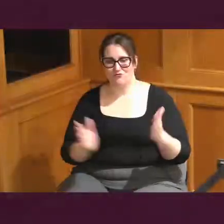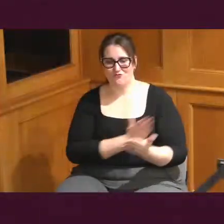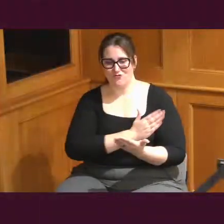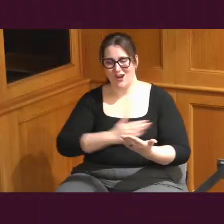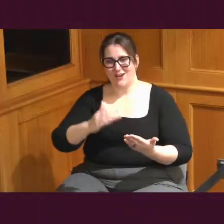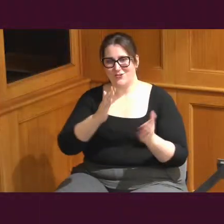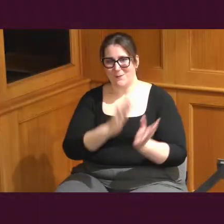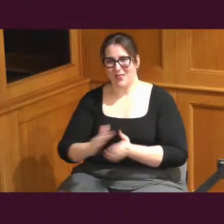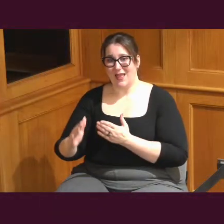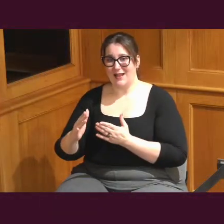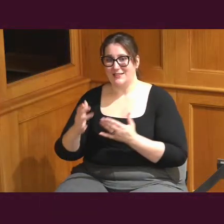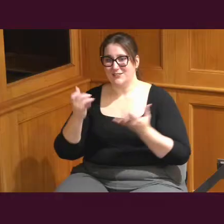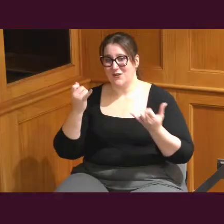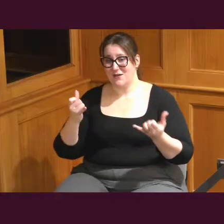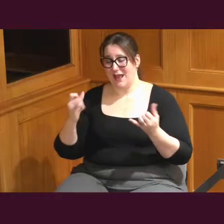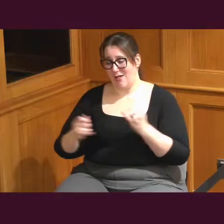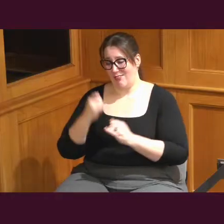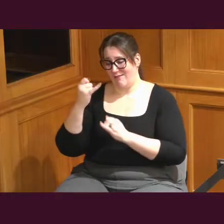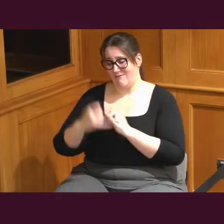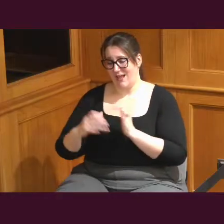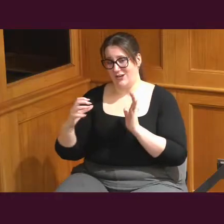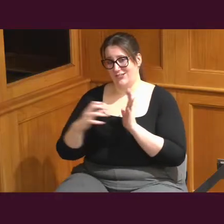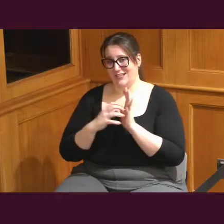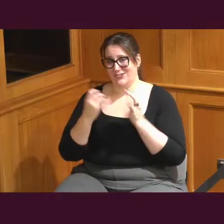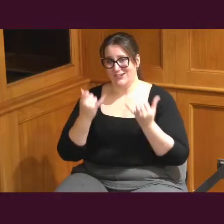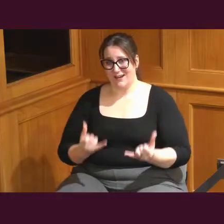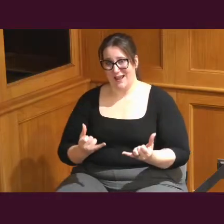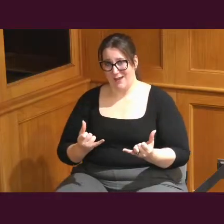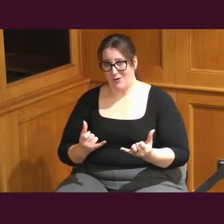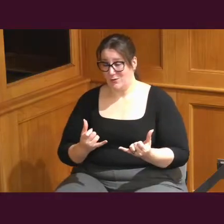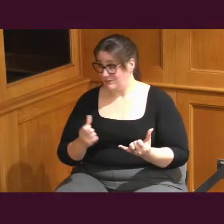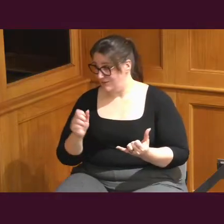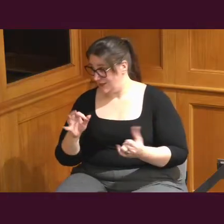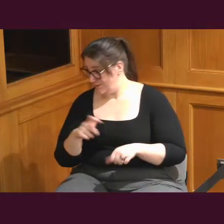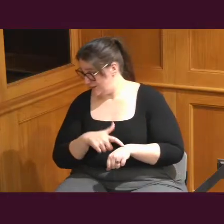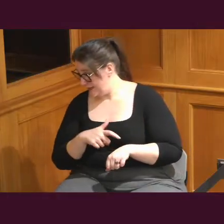With that, we'll lead to our final section here. We're doing pretty good on time. I'll invite Mark